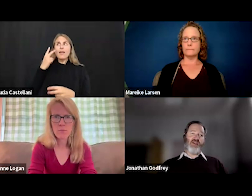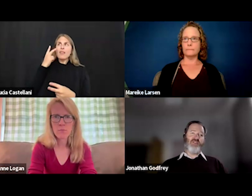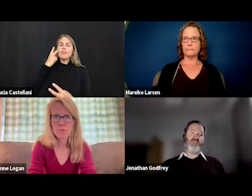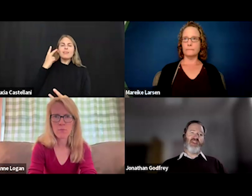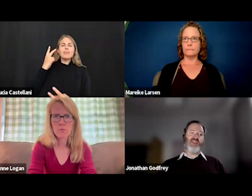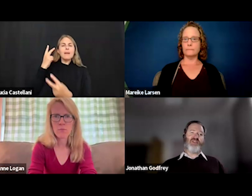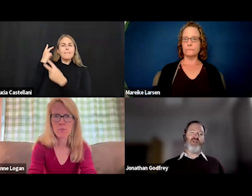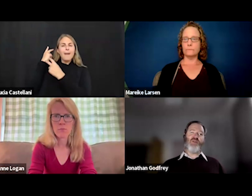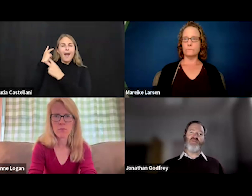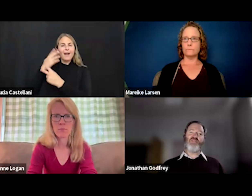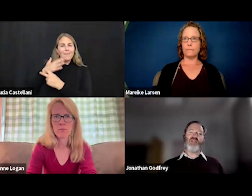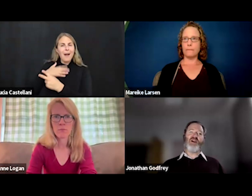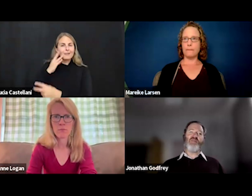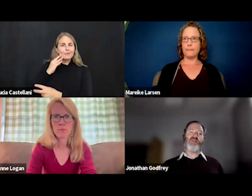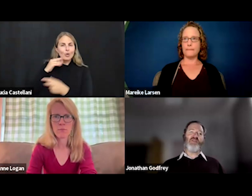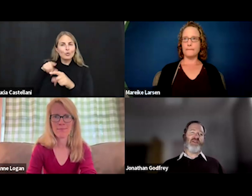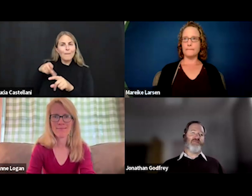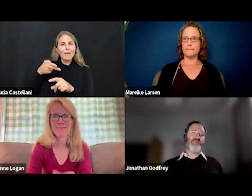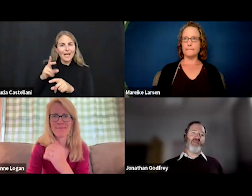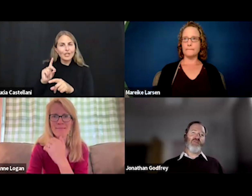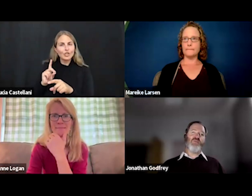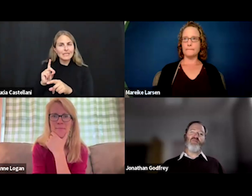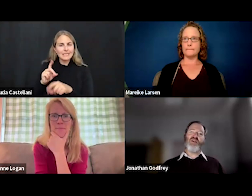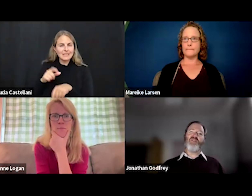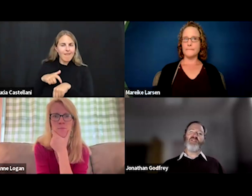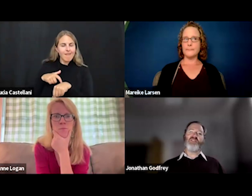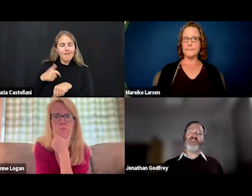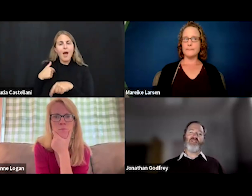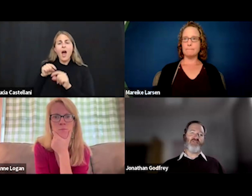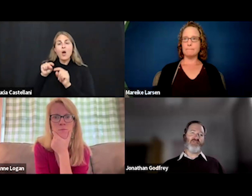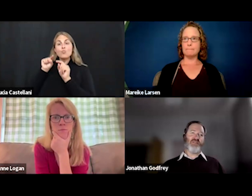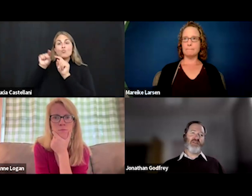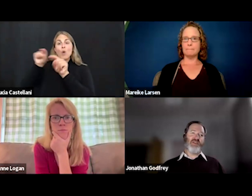I used to have to go off to the library with my volunteers,